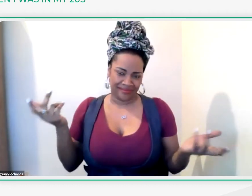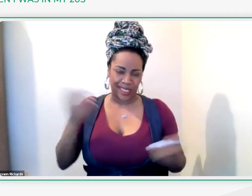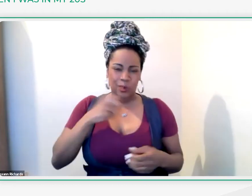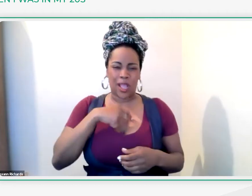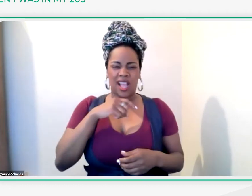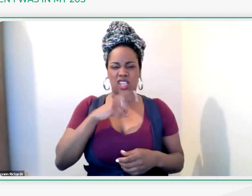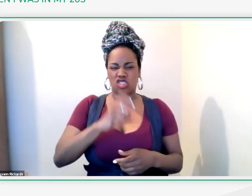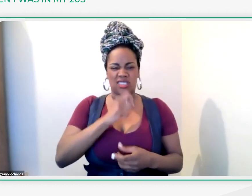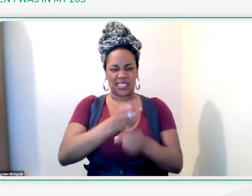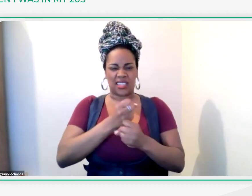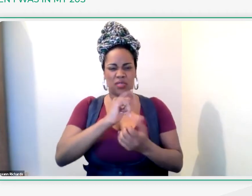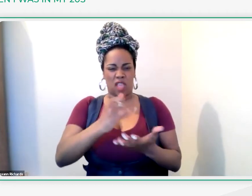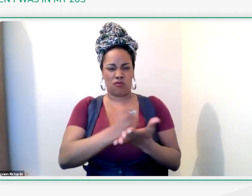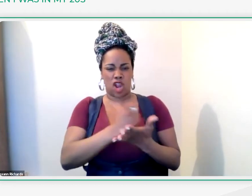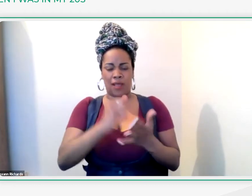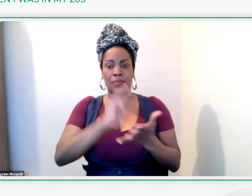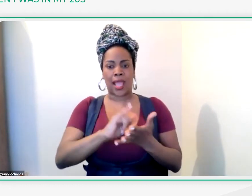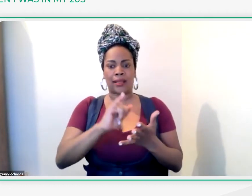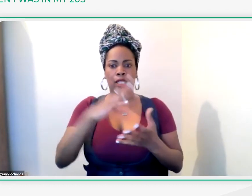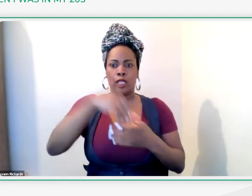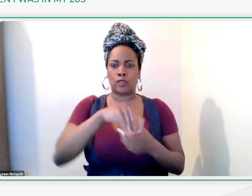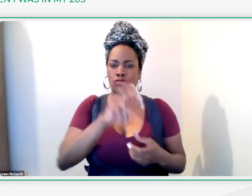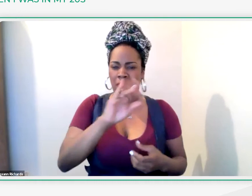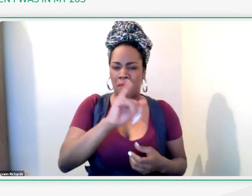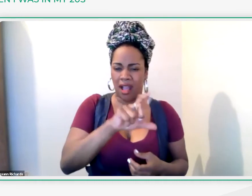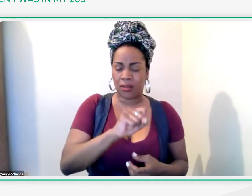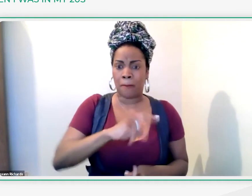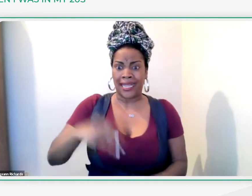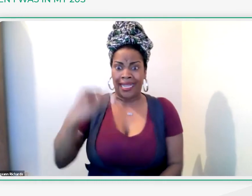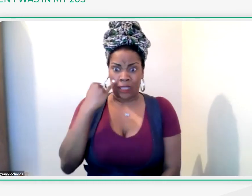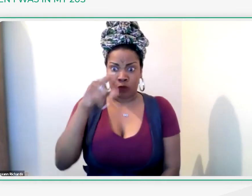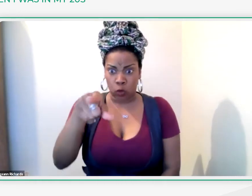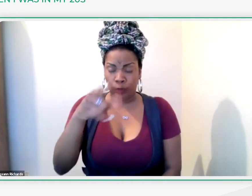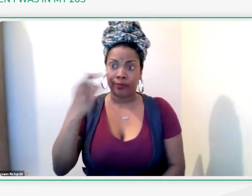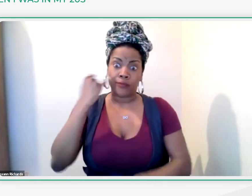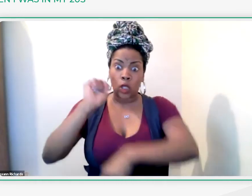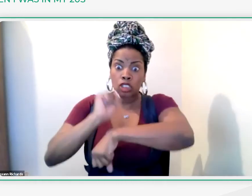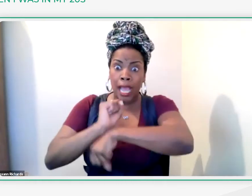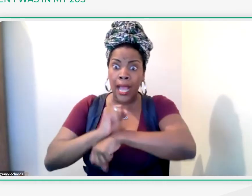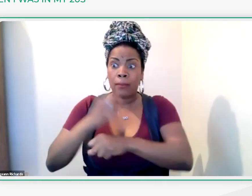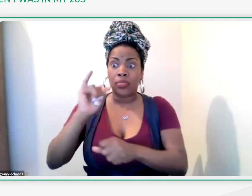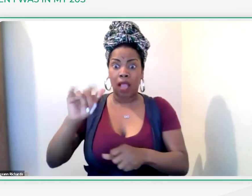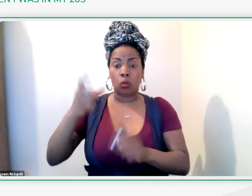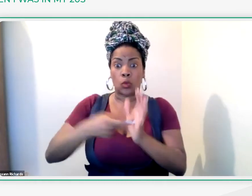to travel as often as I would like. So maybe I don't get a travel mile credit card.